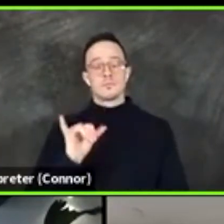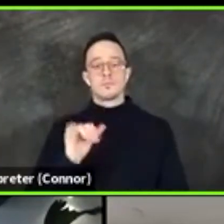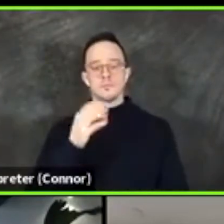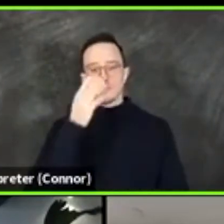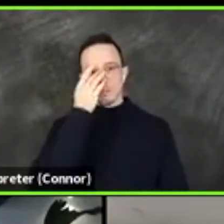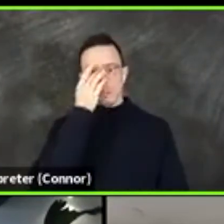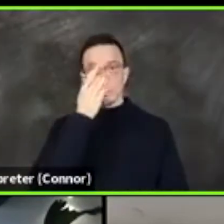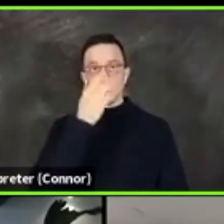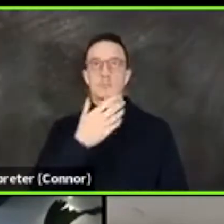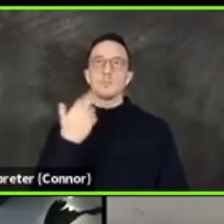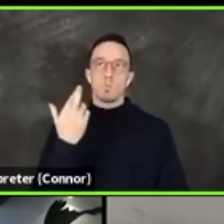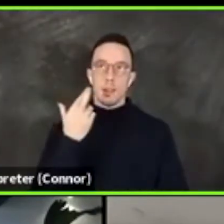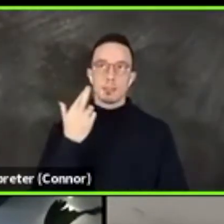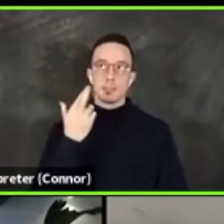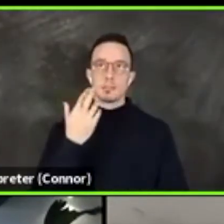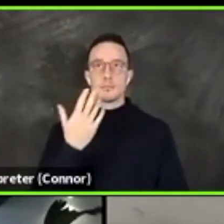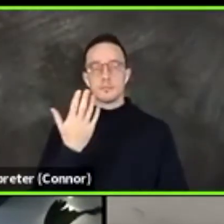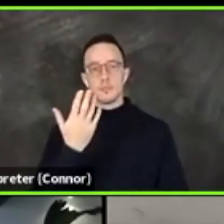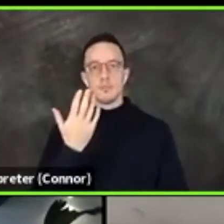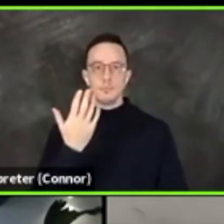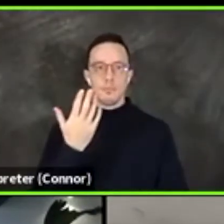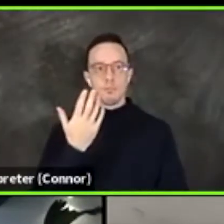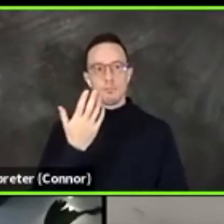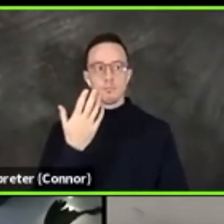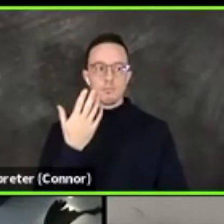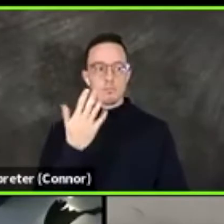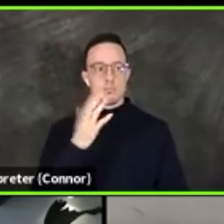FOR ALL, THE KIND OF TACTICS THAT I MAY THINK